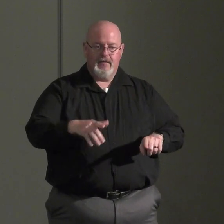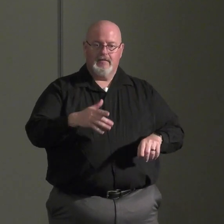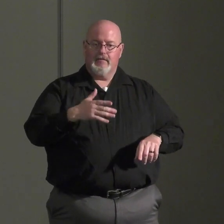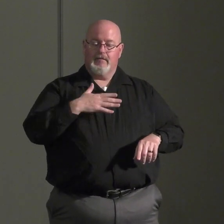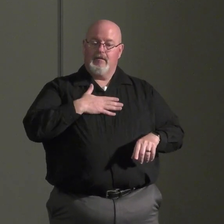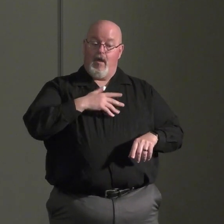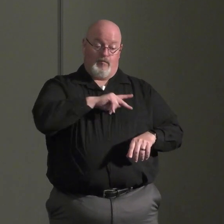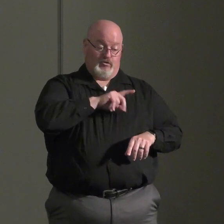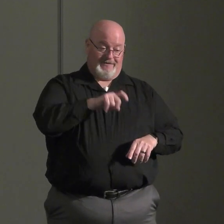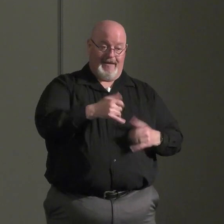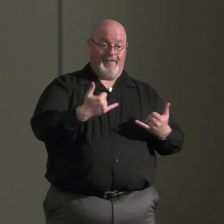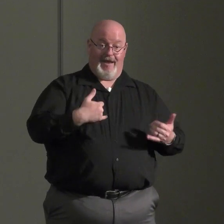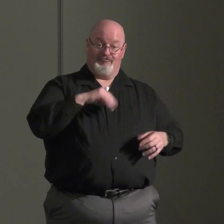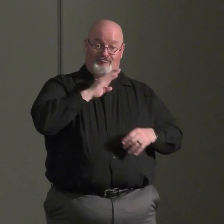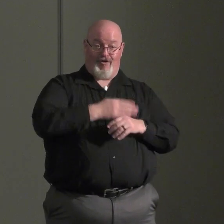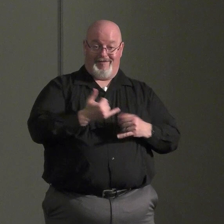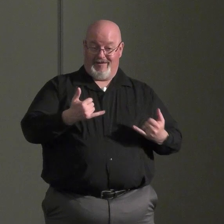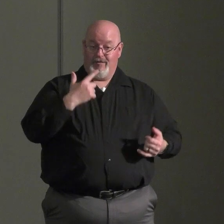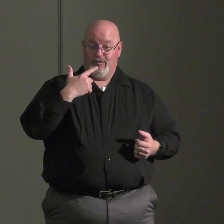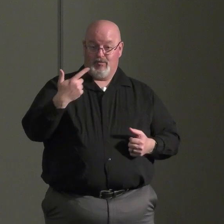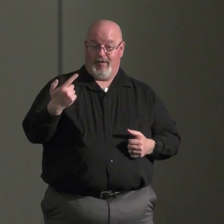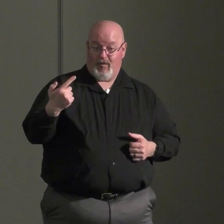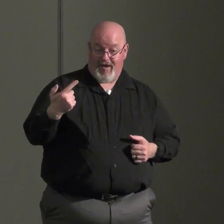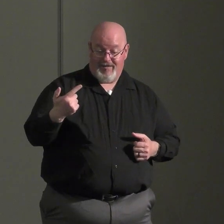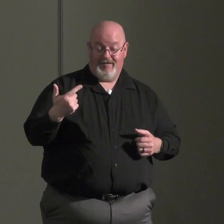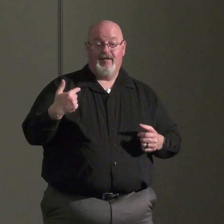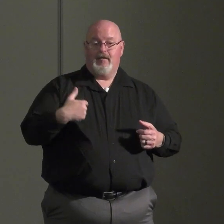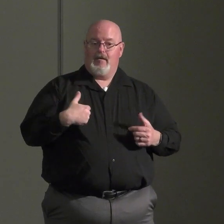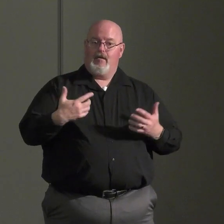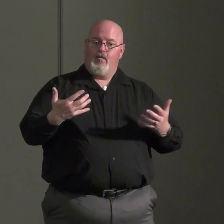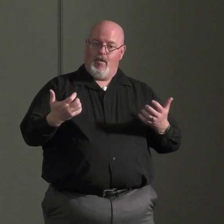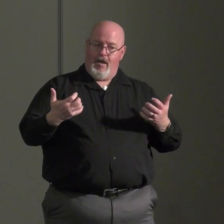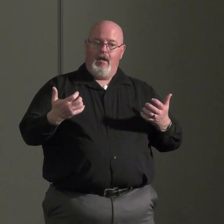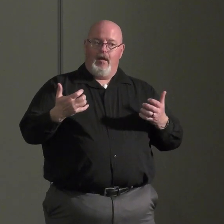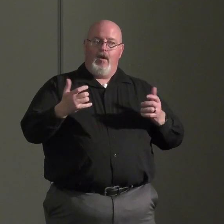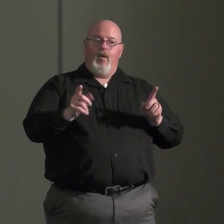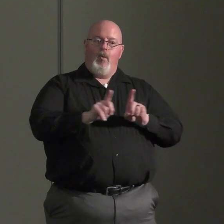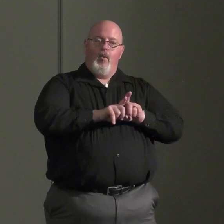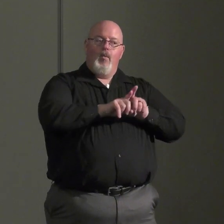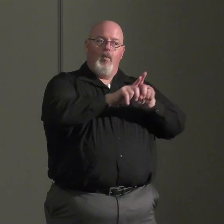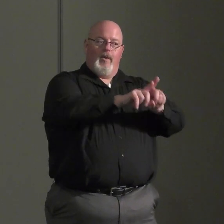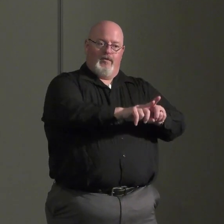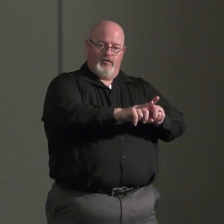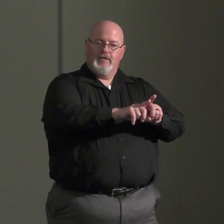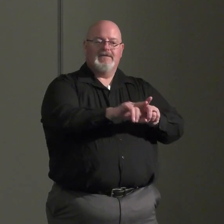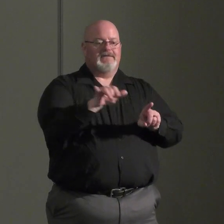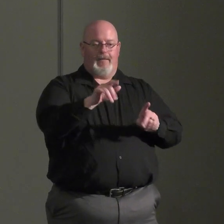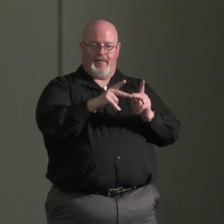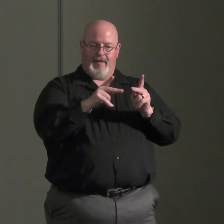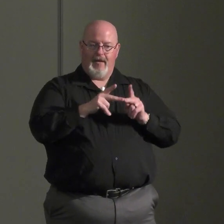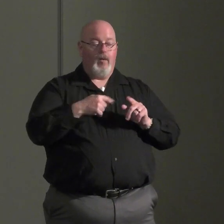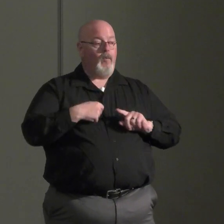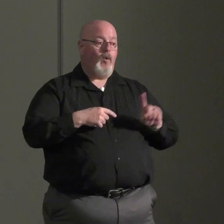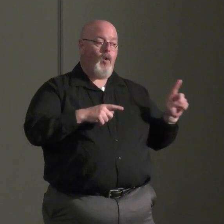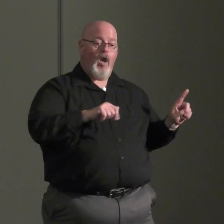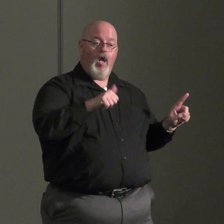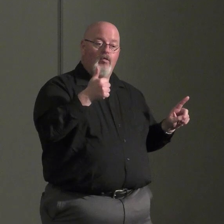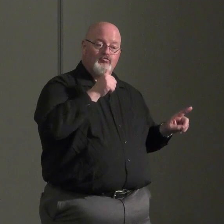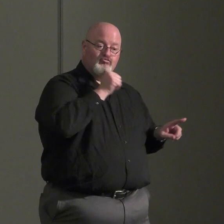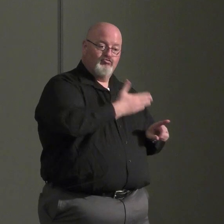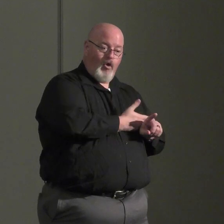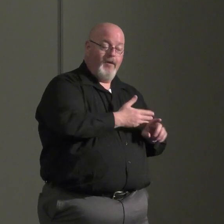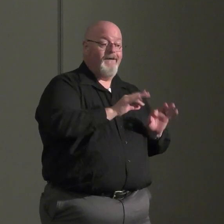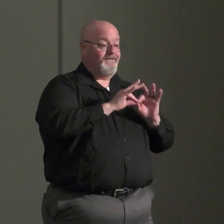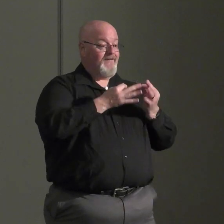and my daughter is 21. I want to go to the same place I go with my other daughter. Family member